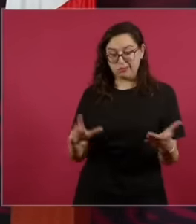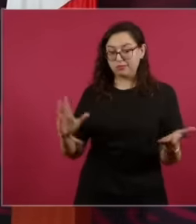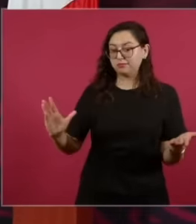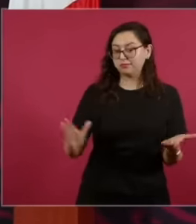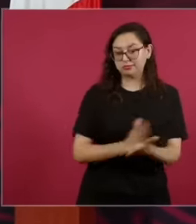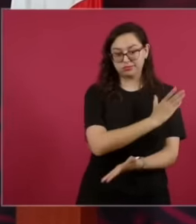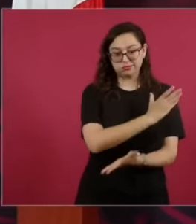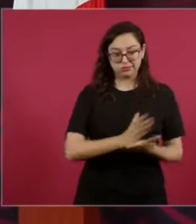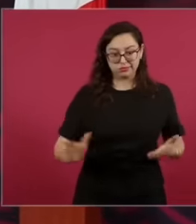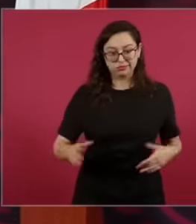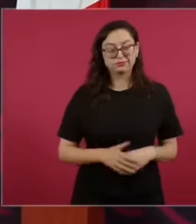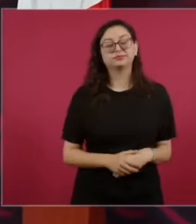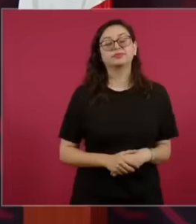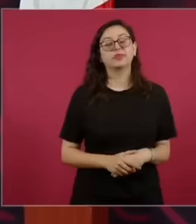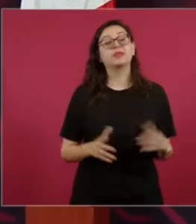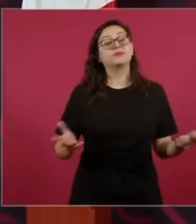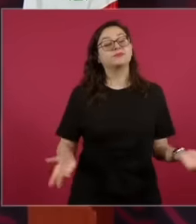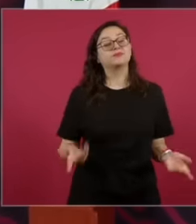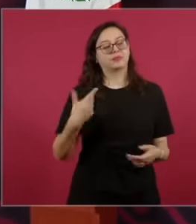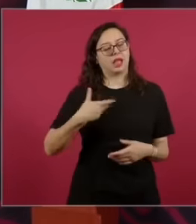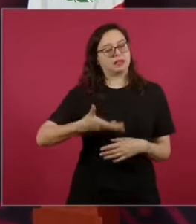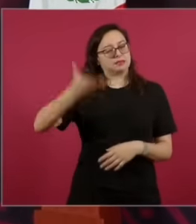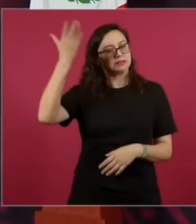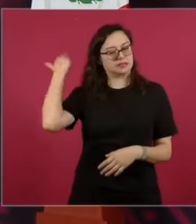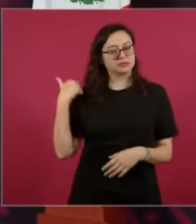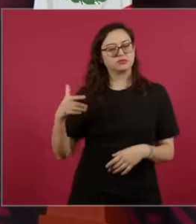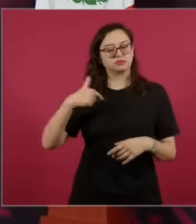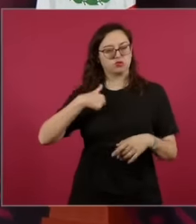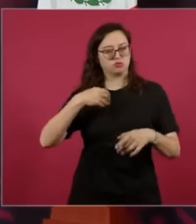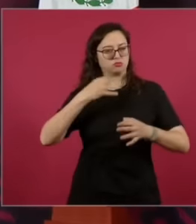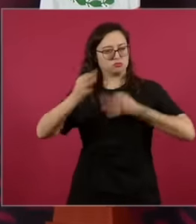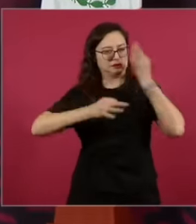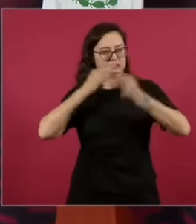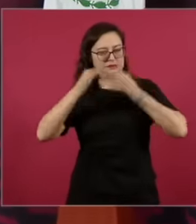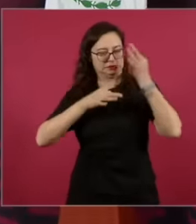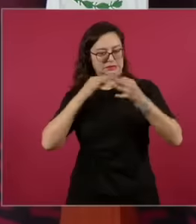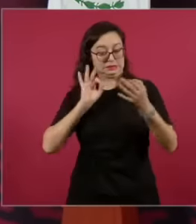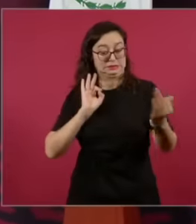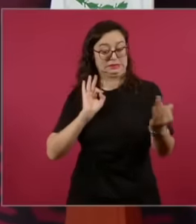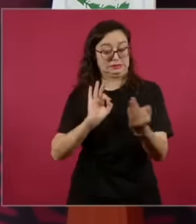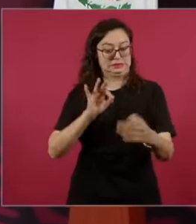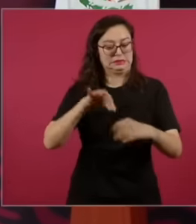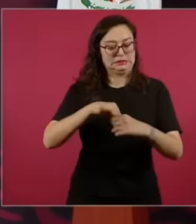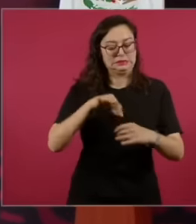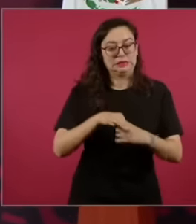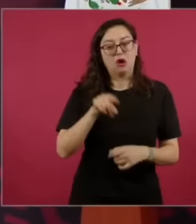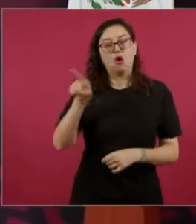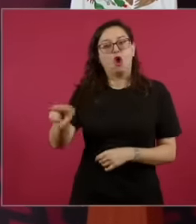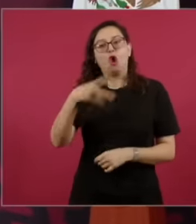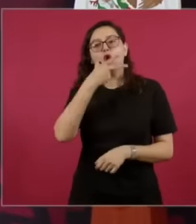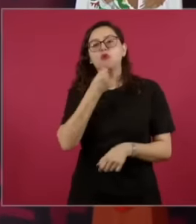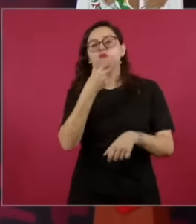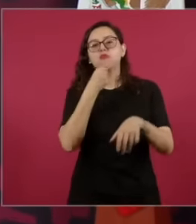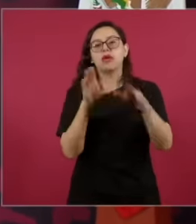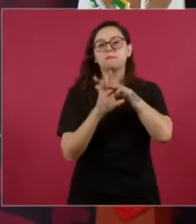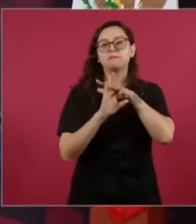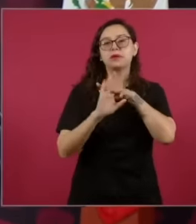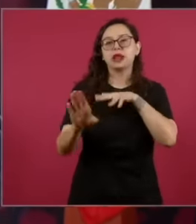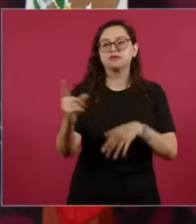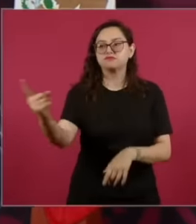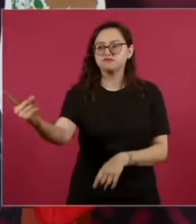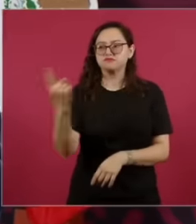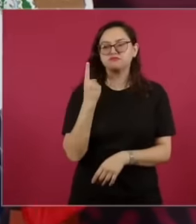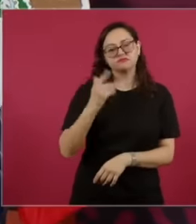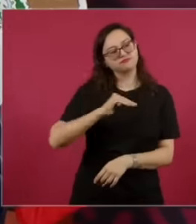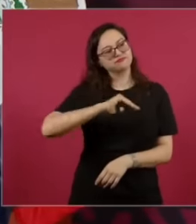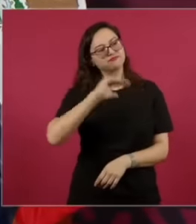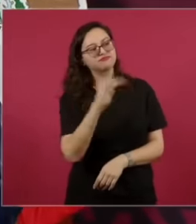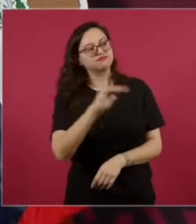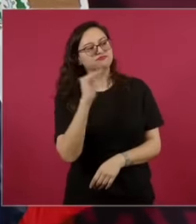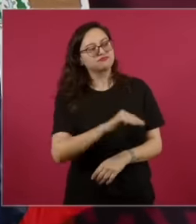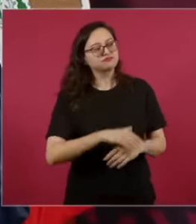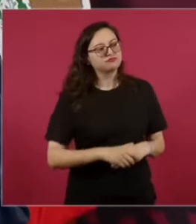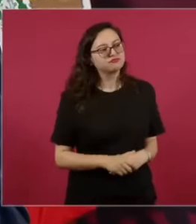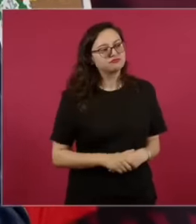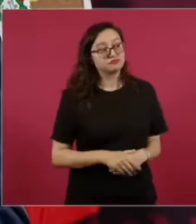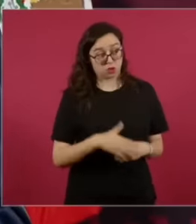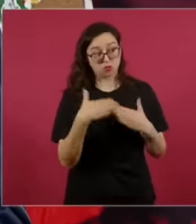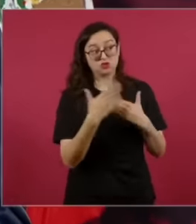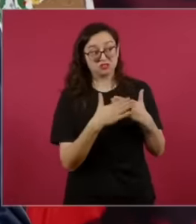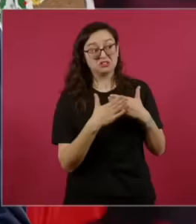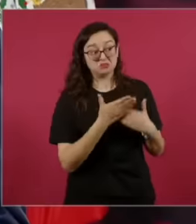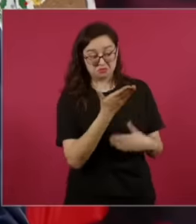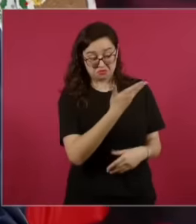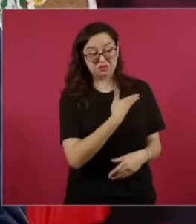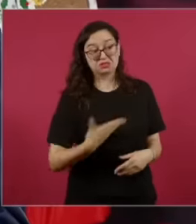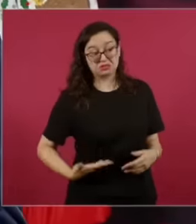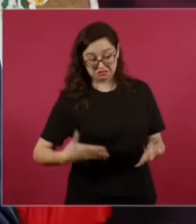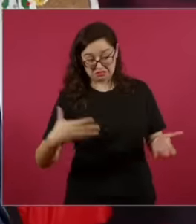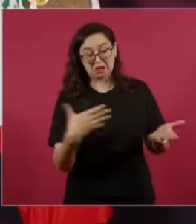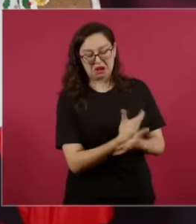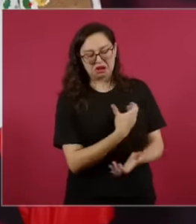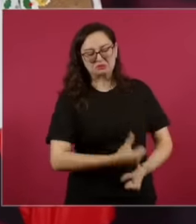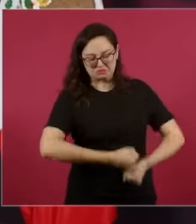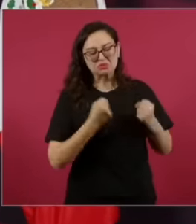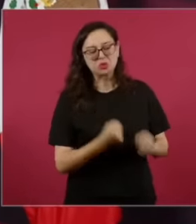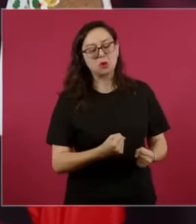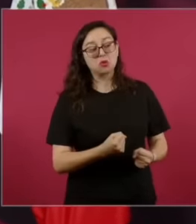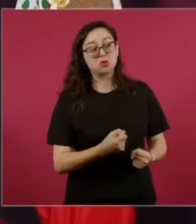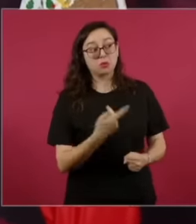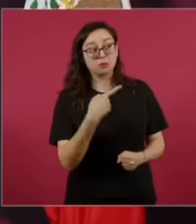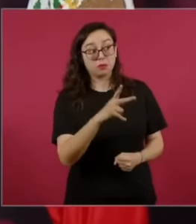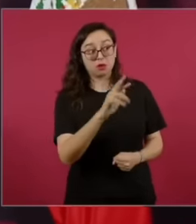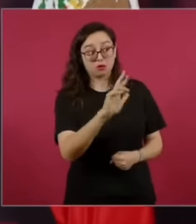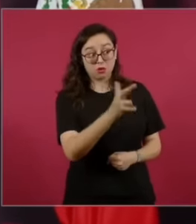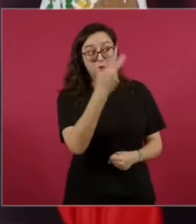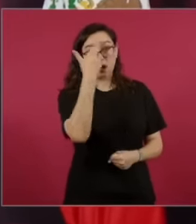and he told me we are going to win this time and so President Juárez separated Civil power from power.